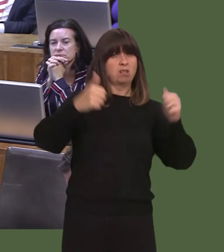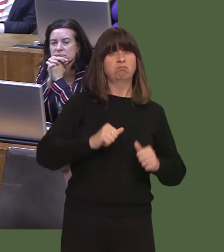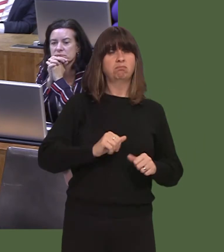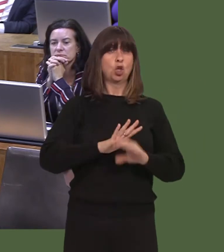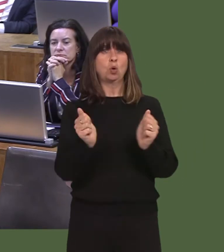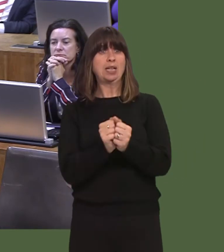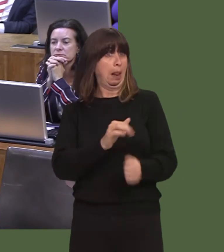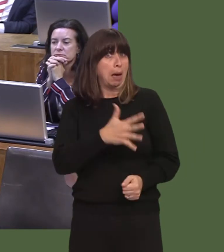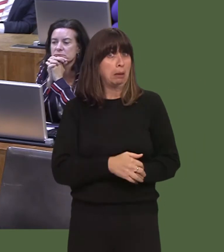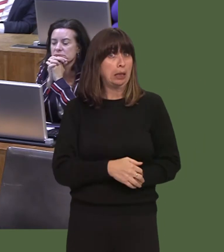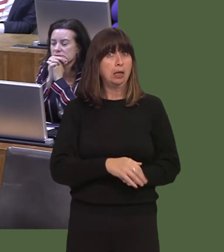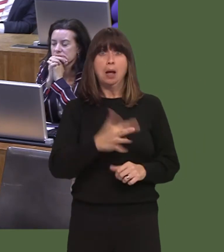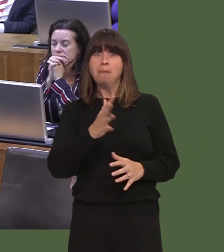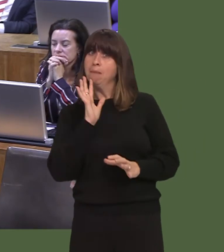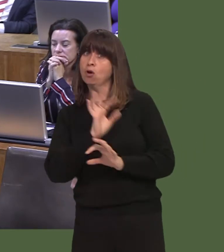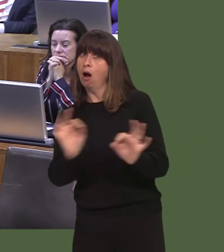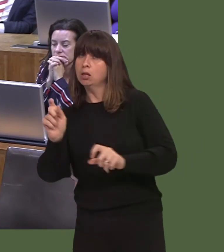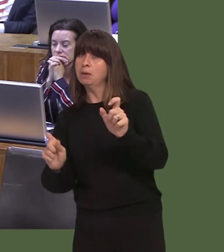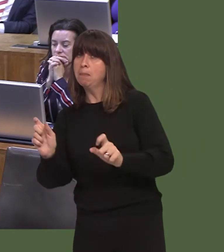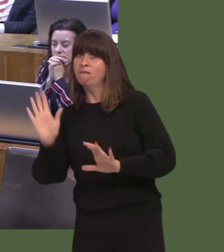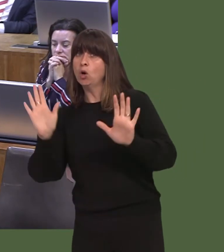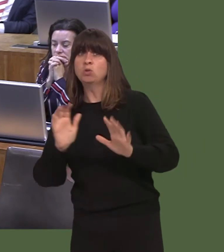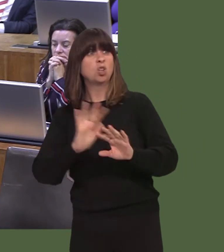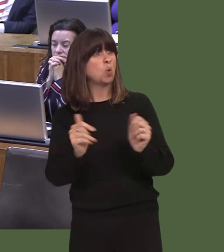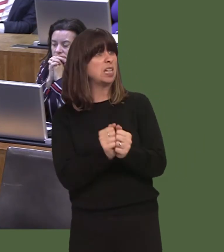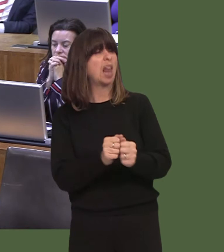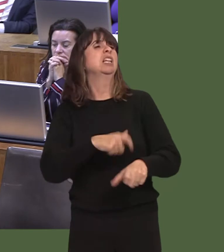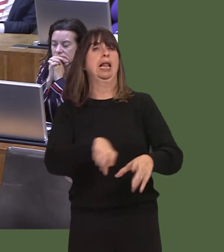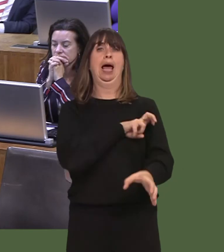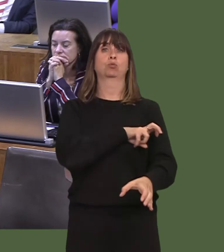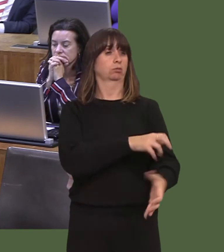They may say, 'Well, let'só Gareth Bennett AM: They voted to leave. Carwyn Jones AM: Well, I'm not taking any advice from UKIP.